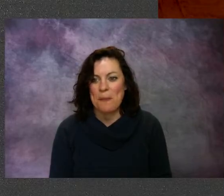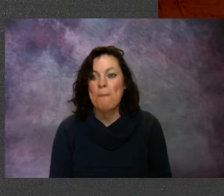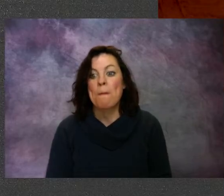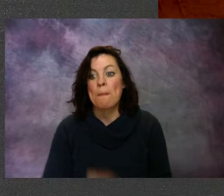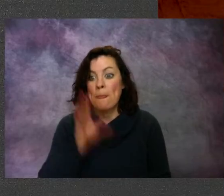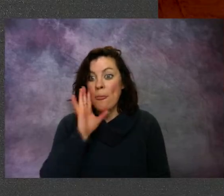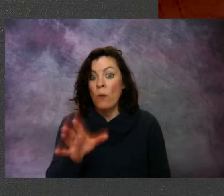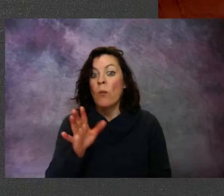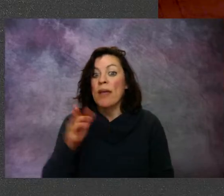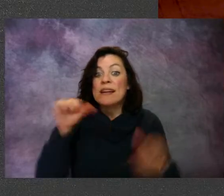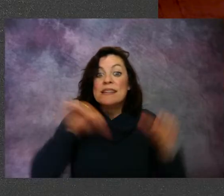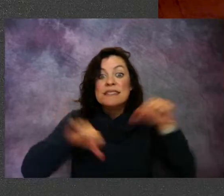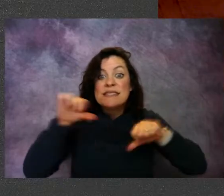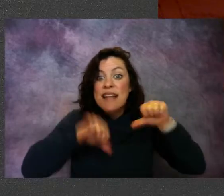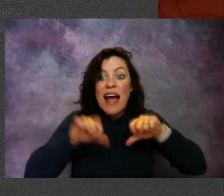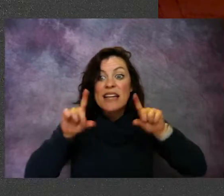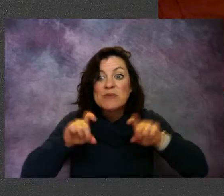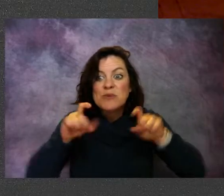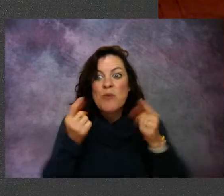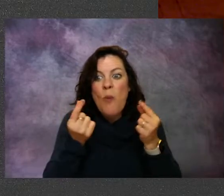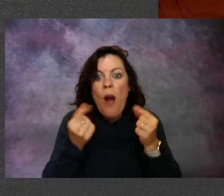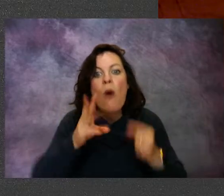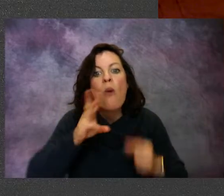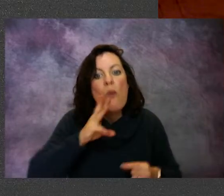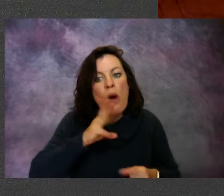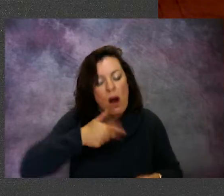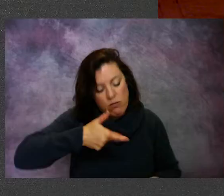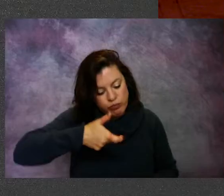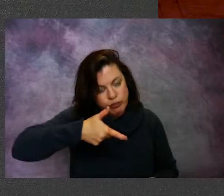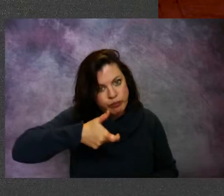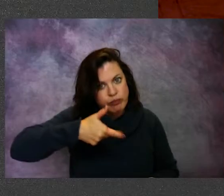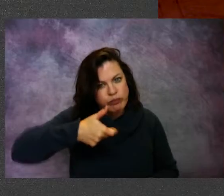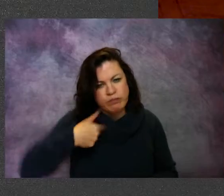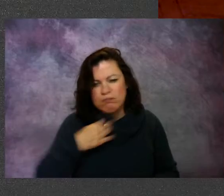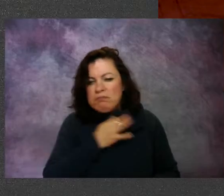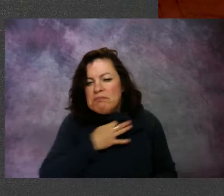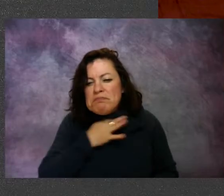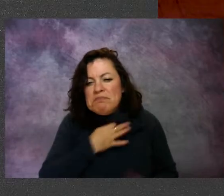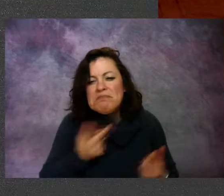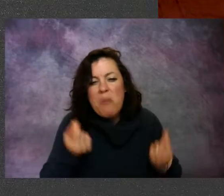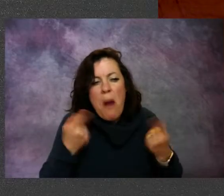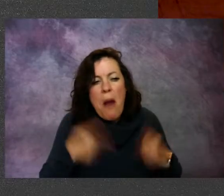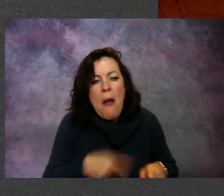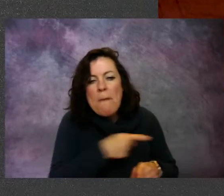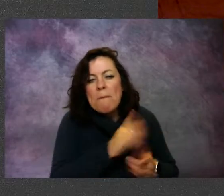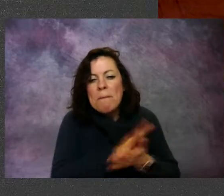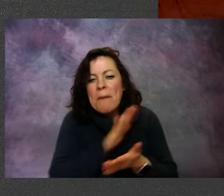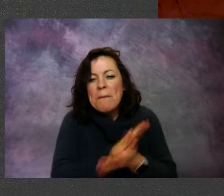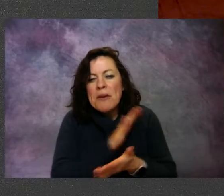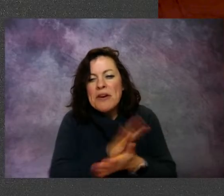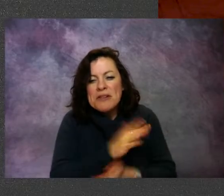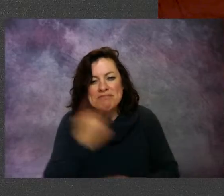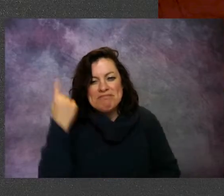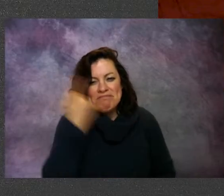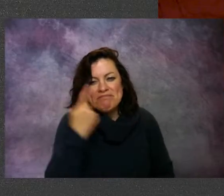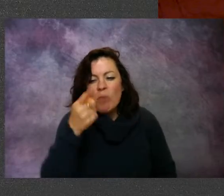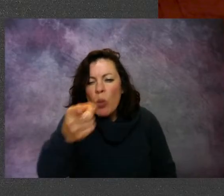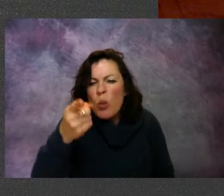to all of these colors when we spray them with water. So, I want you to start thinking in your brain,